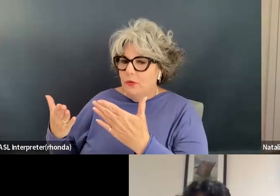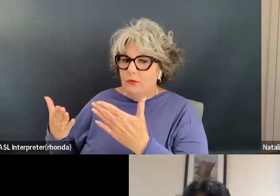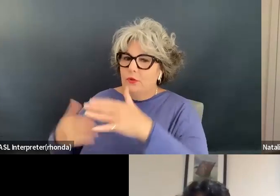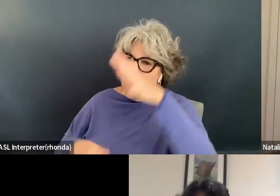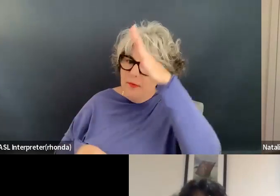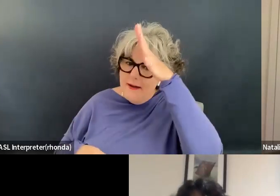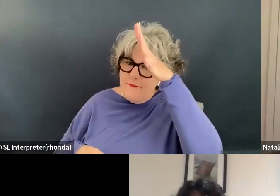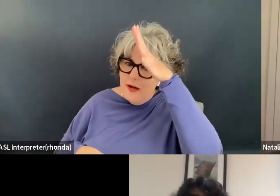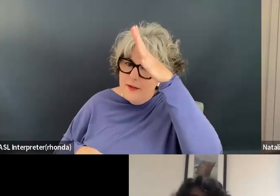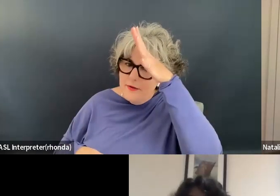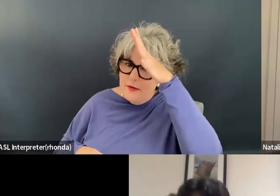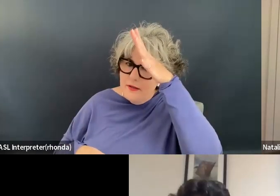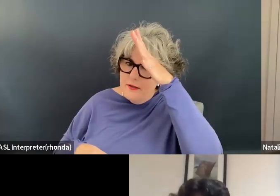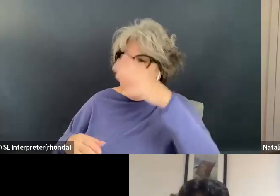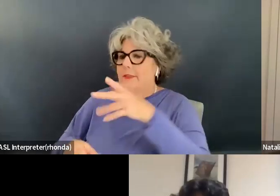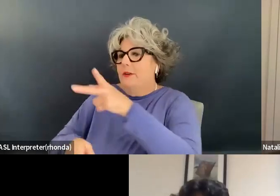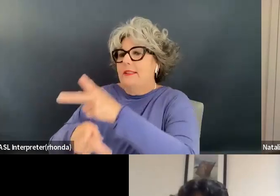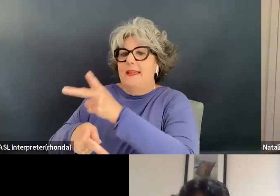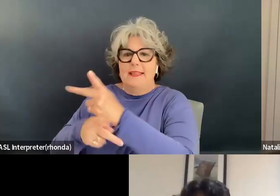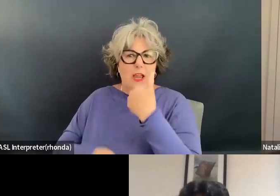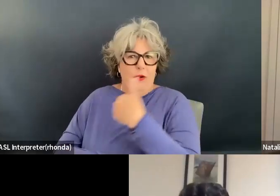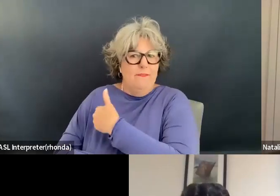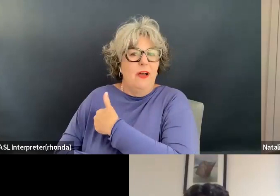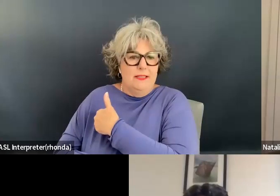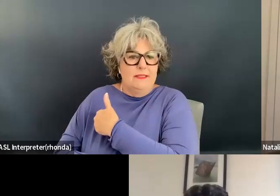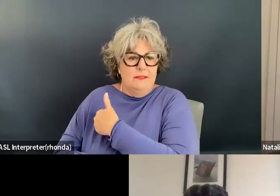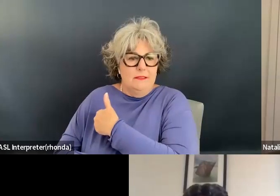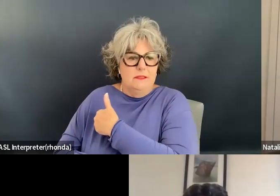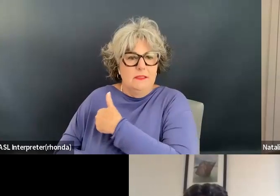because they're taking good care of us. So it still exists.